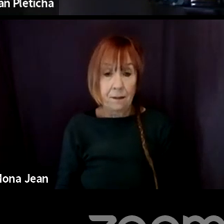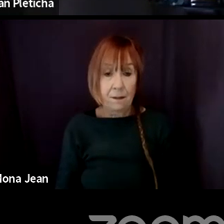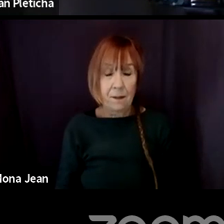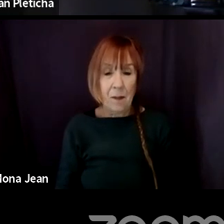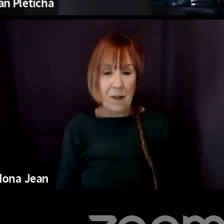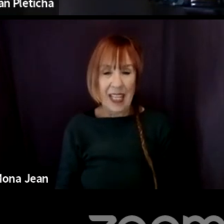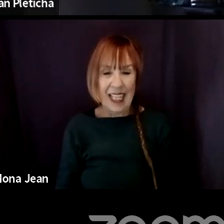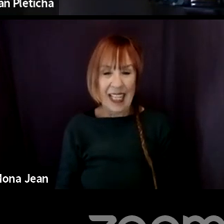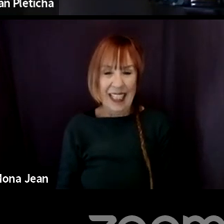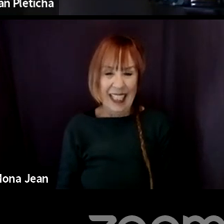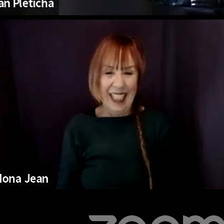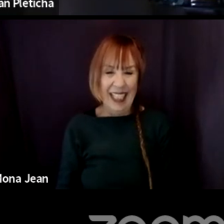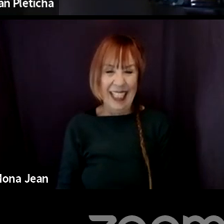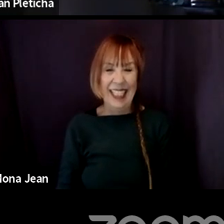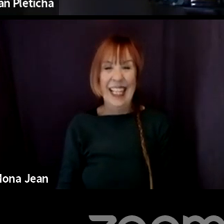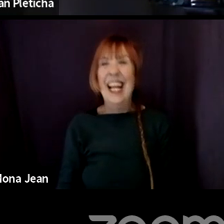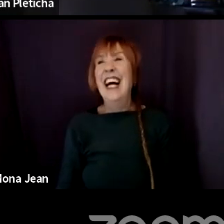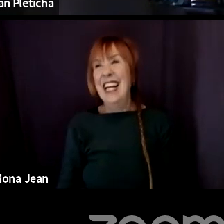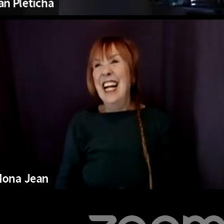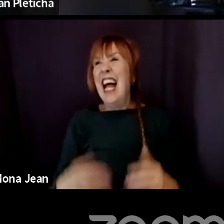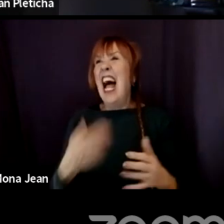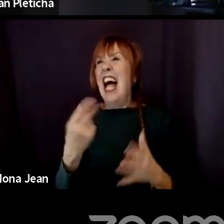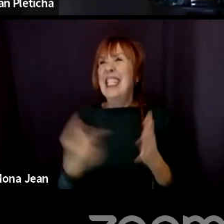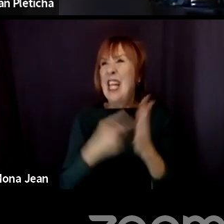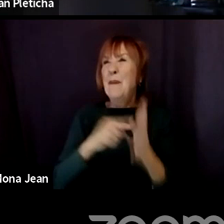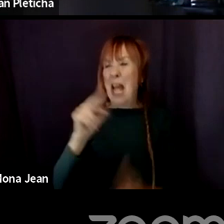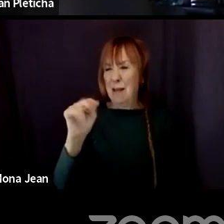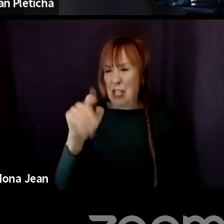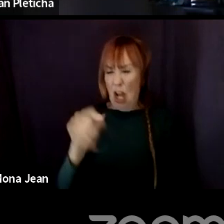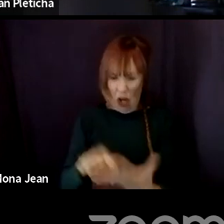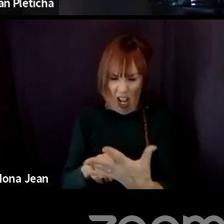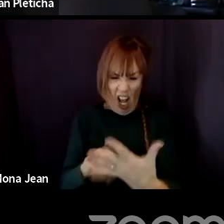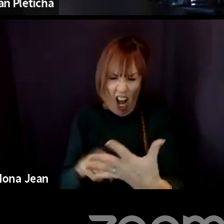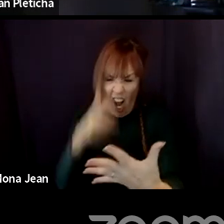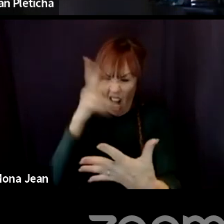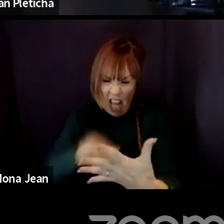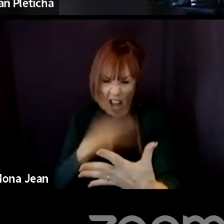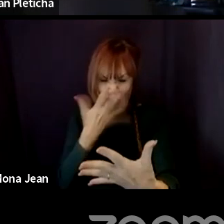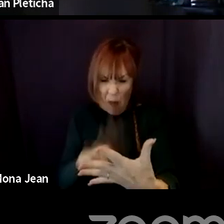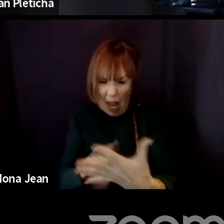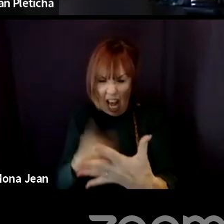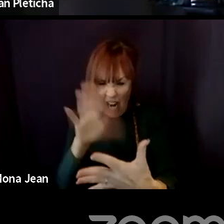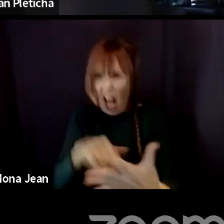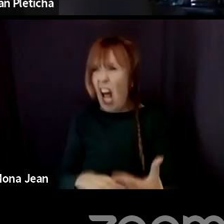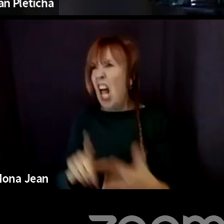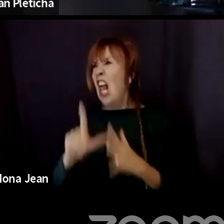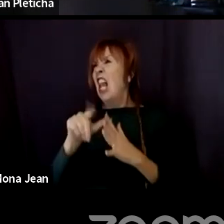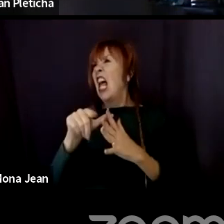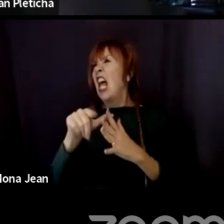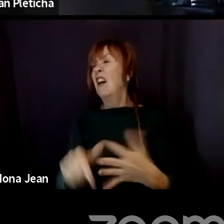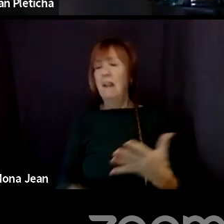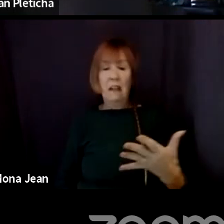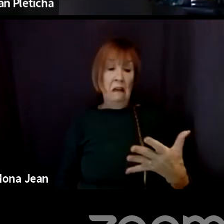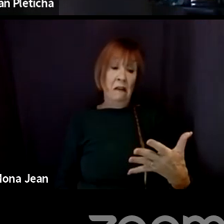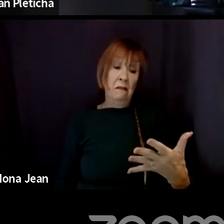is there be difference? (mumbles) How does it look? It also look like--